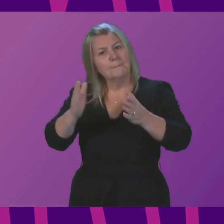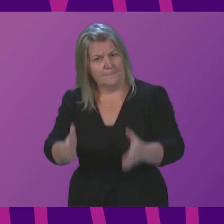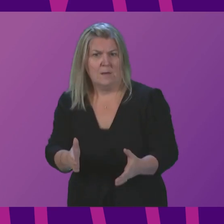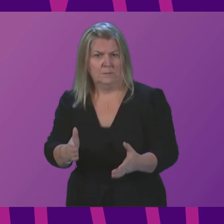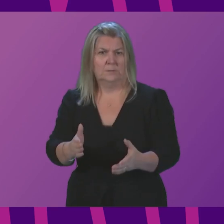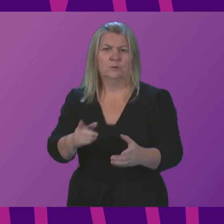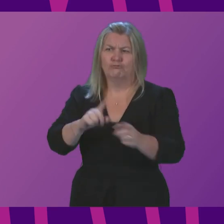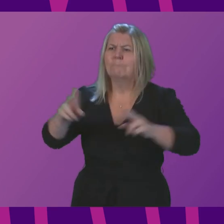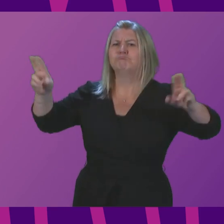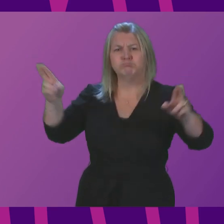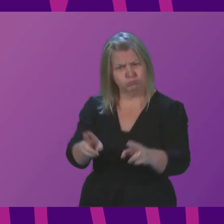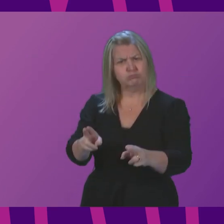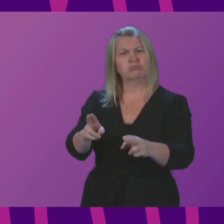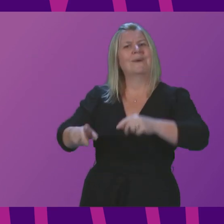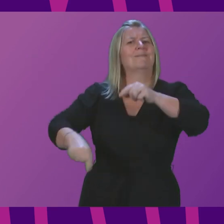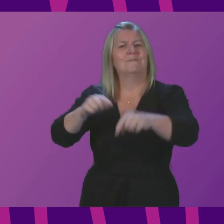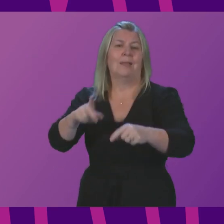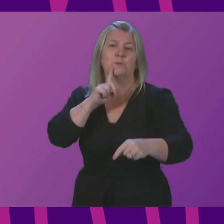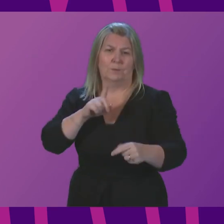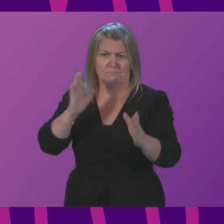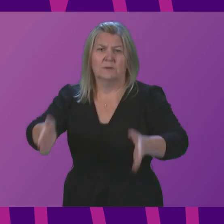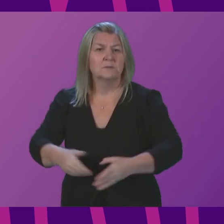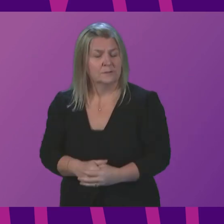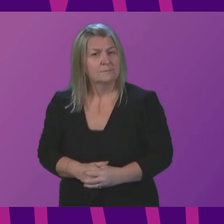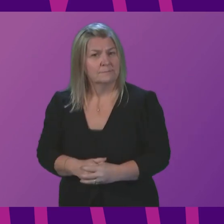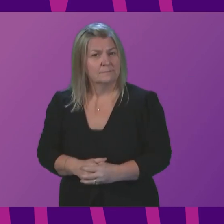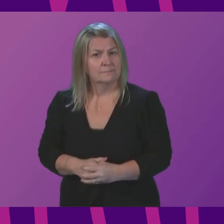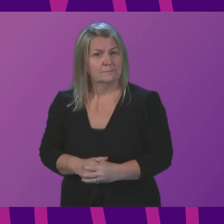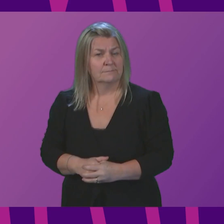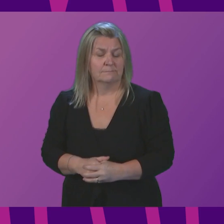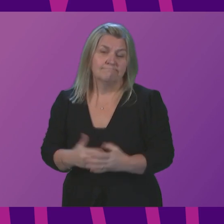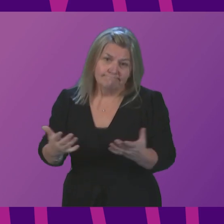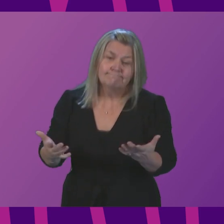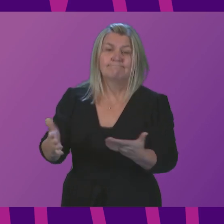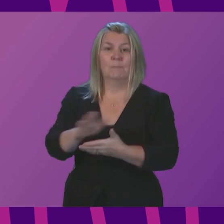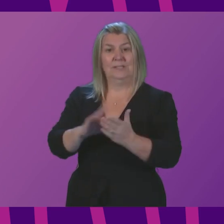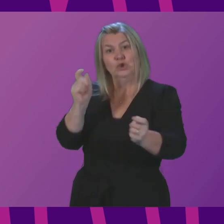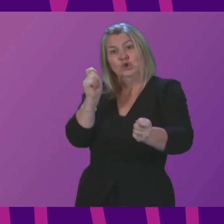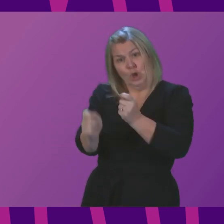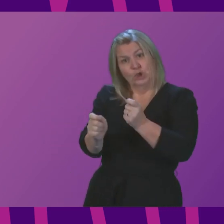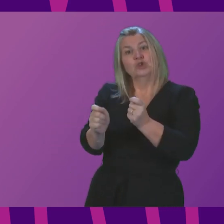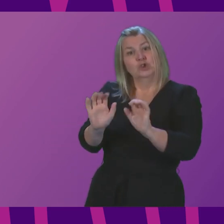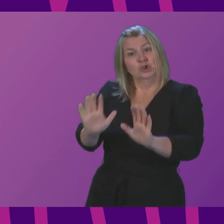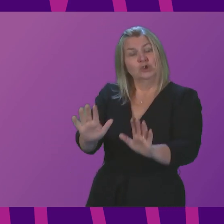violence happening to women in the first place. That means profoundly changing the culture